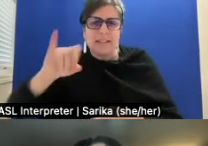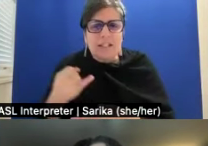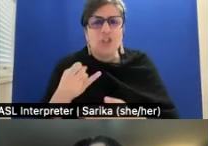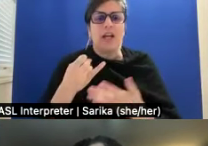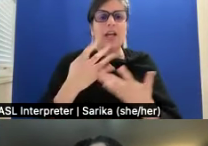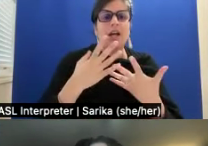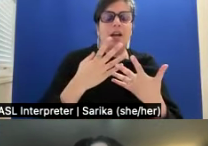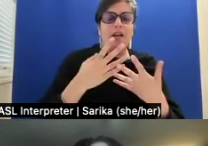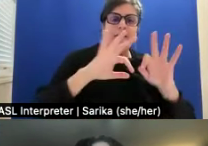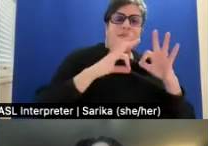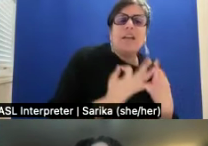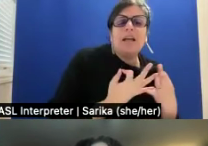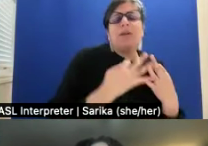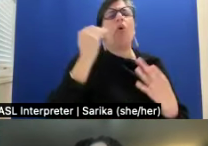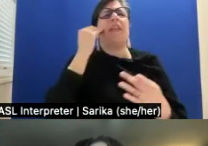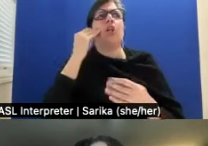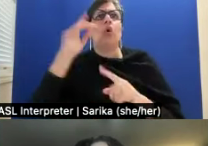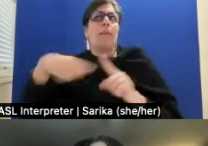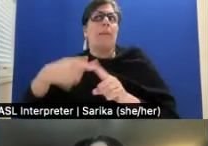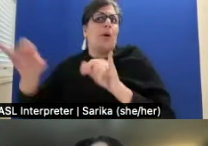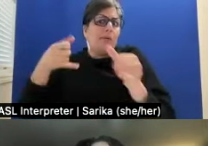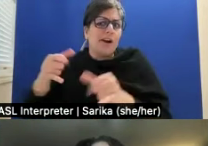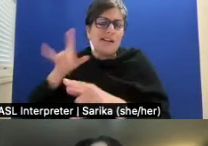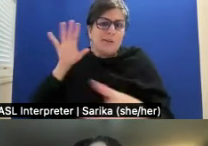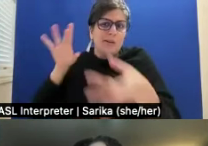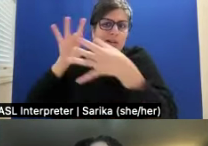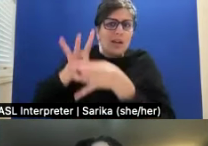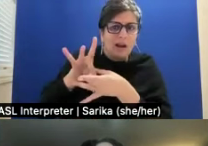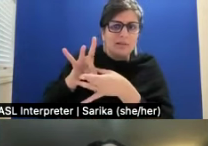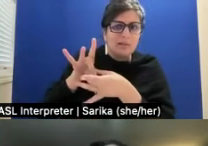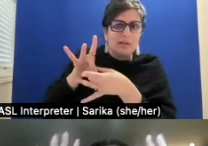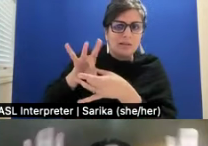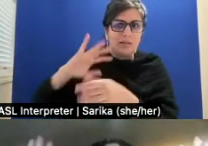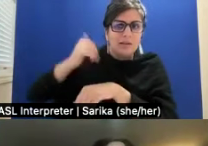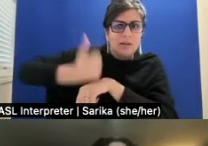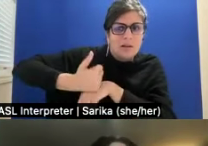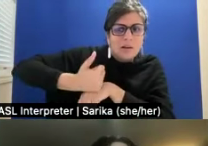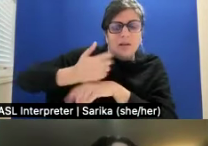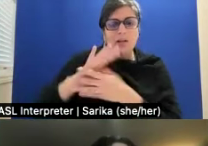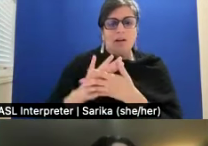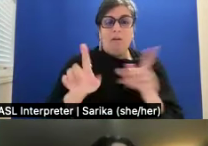or that they knew about, that, that were connected to an where to. And then we also had large,